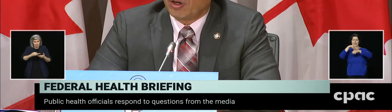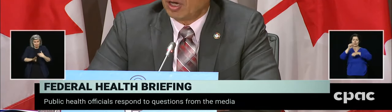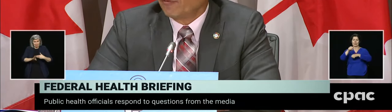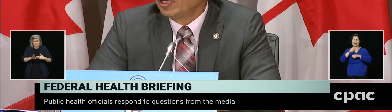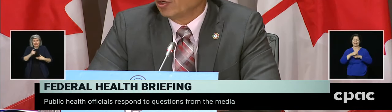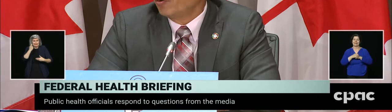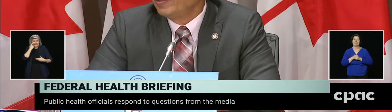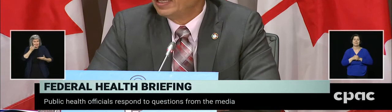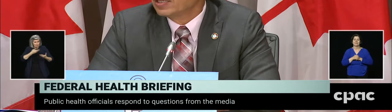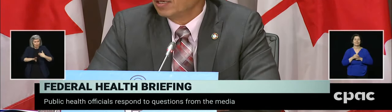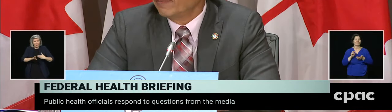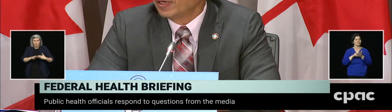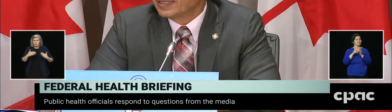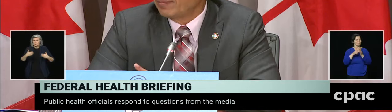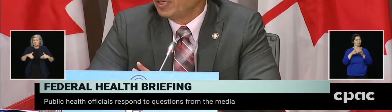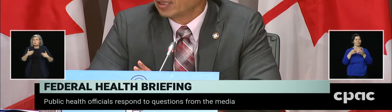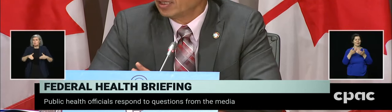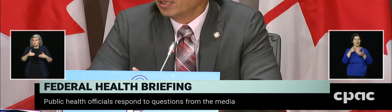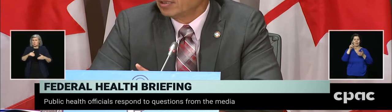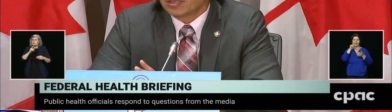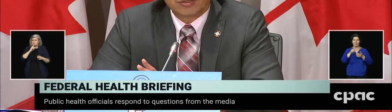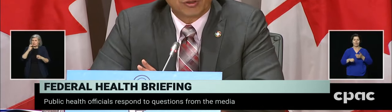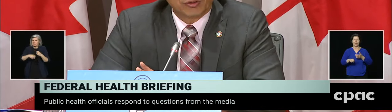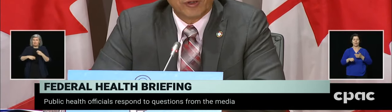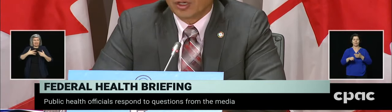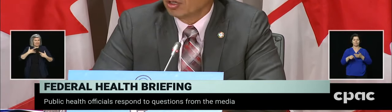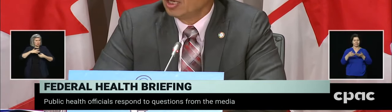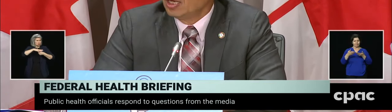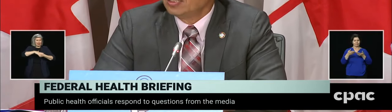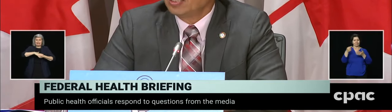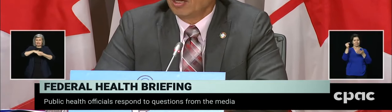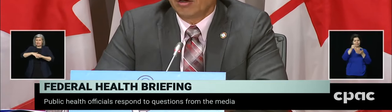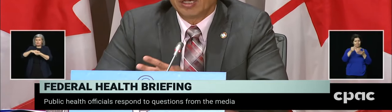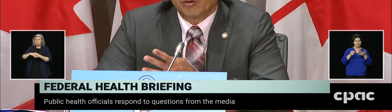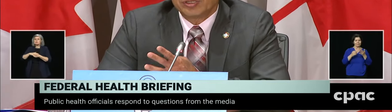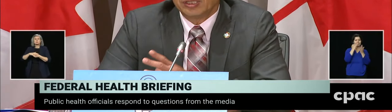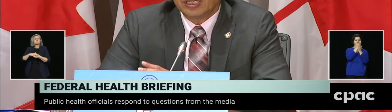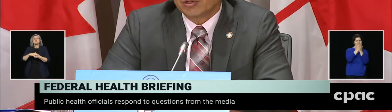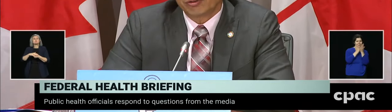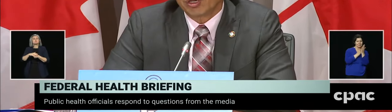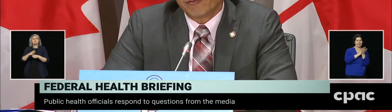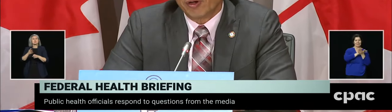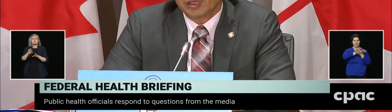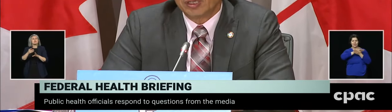PARENTS, IT REALLY IS A STRESSFUL PERIOD.